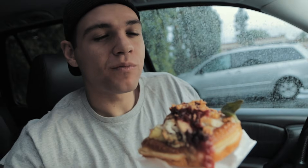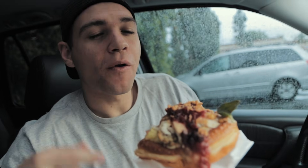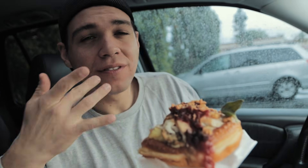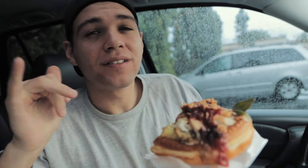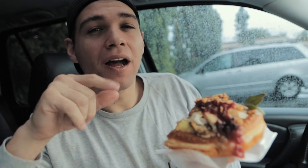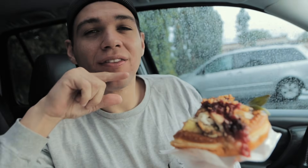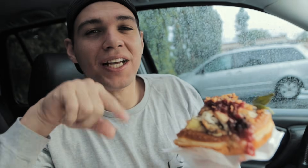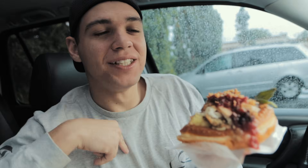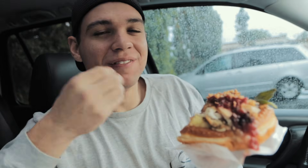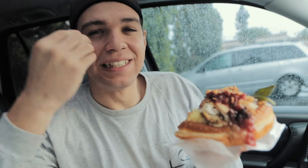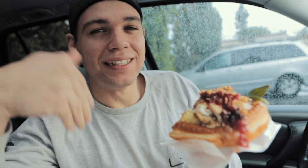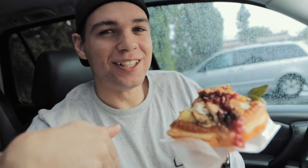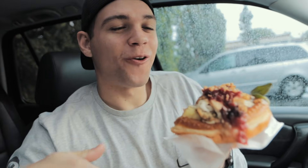Tastes like Thanksgiving dinner